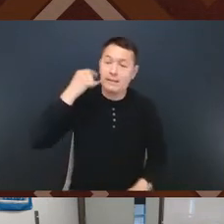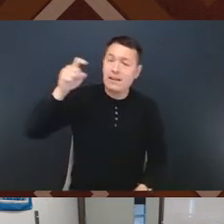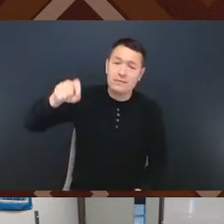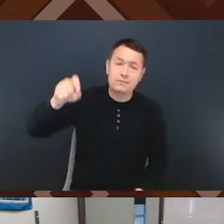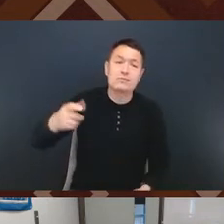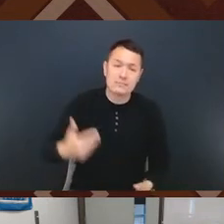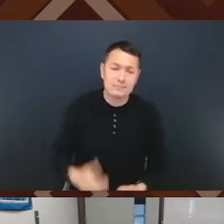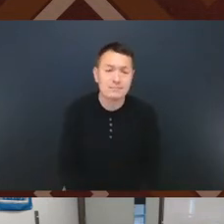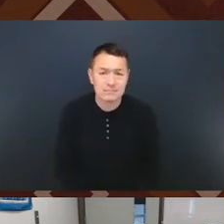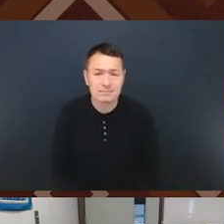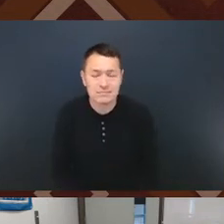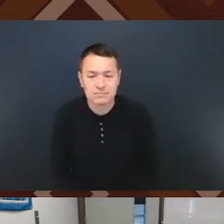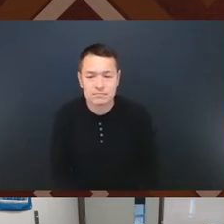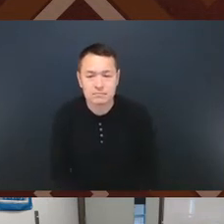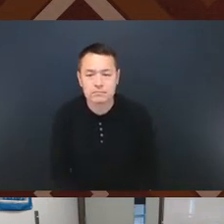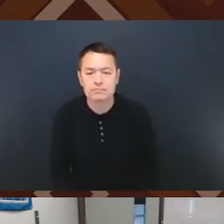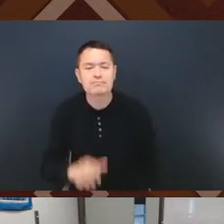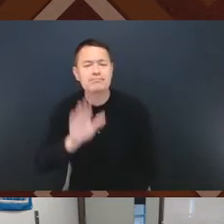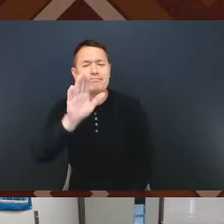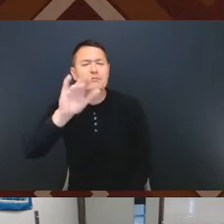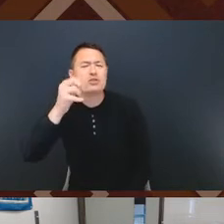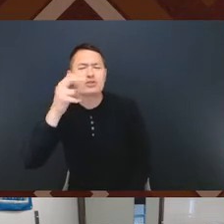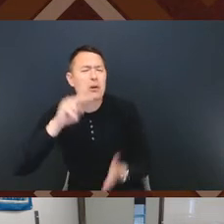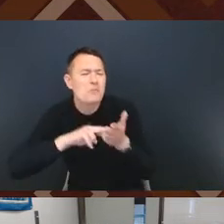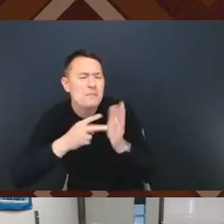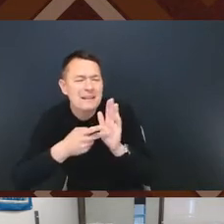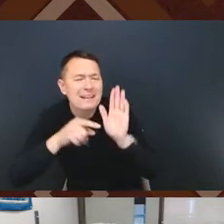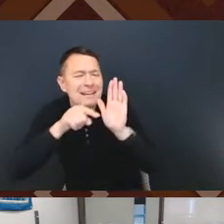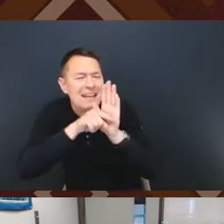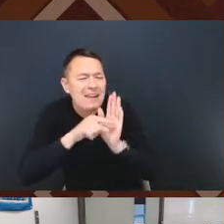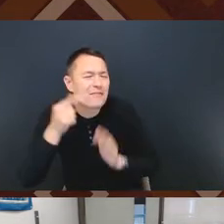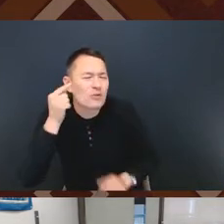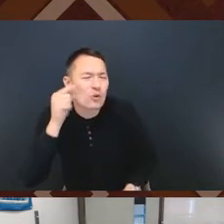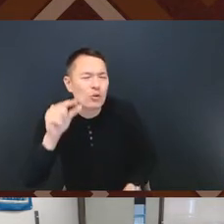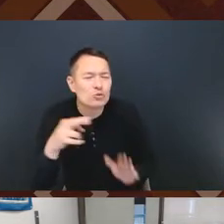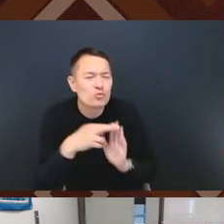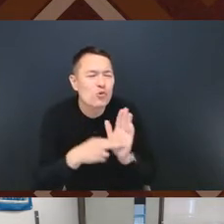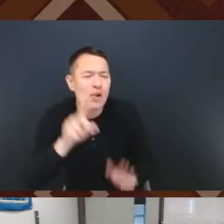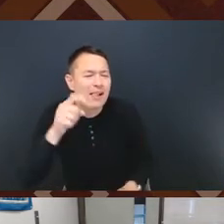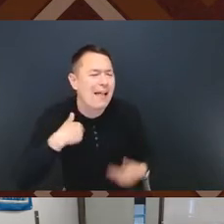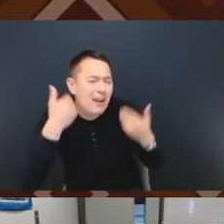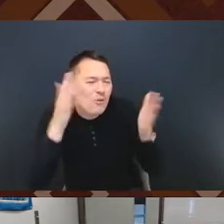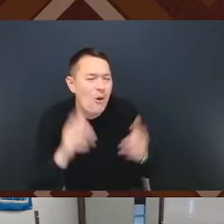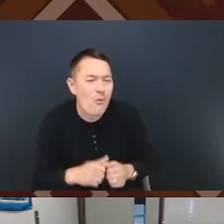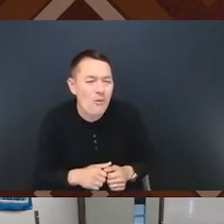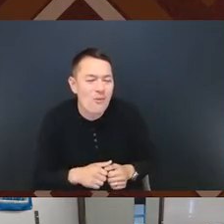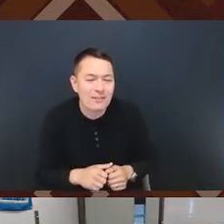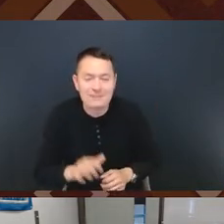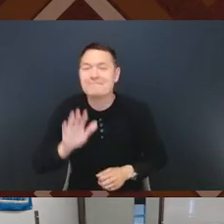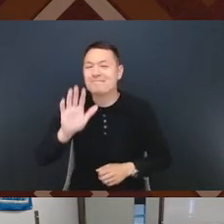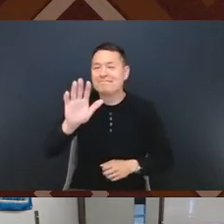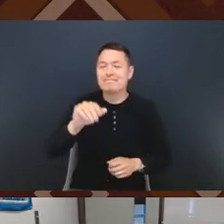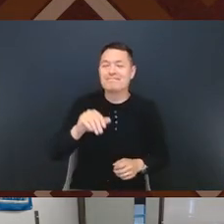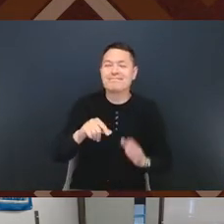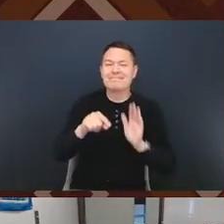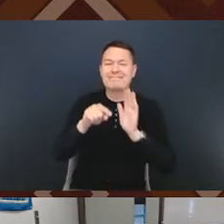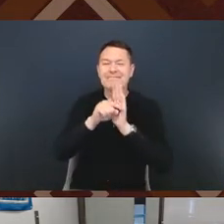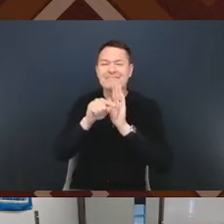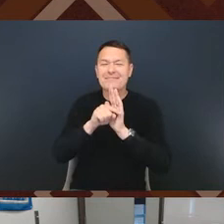So, Don, what is the negative golden rule? I'm not familiar with that. OK, the negative golden rule is this whole thing with Confucius